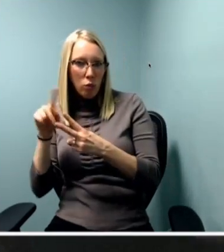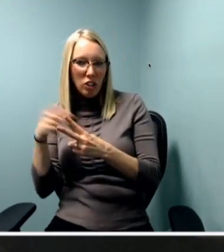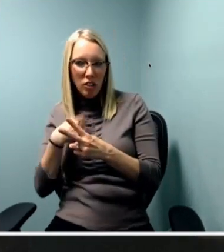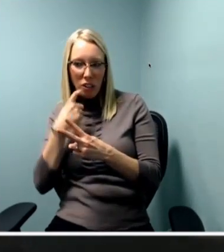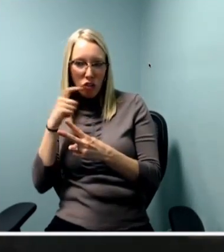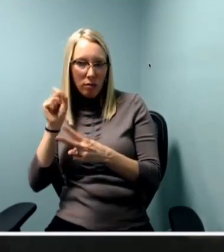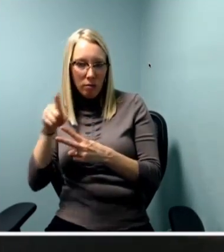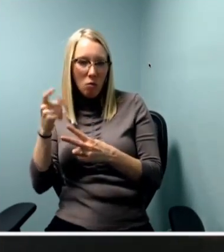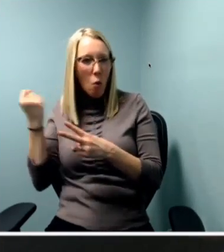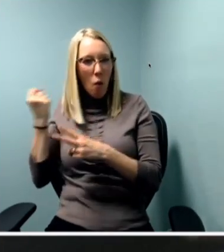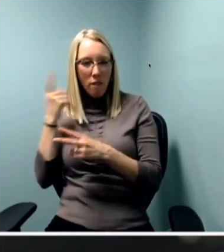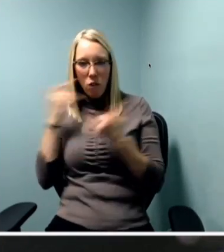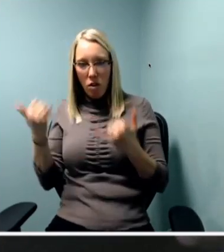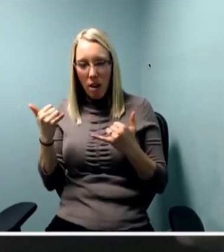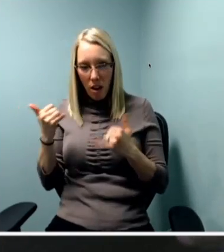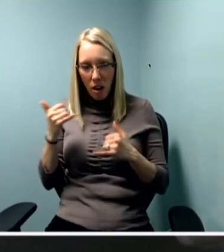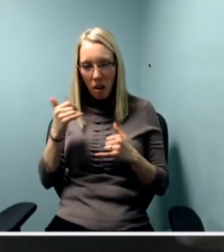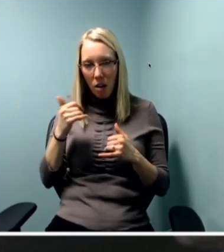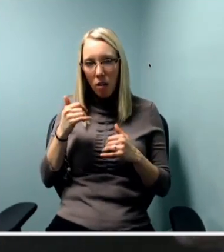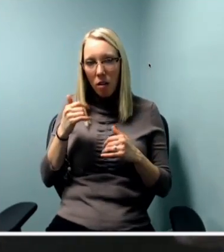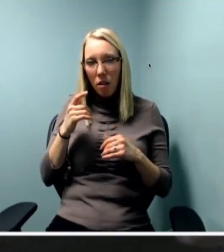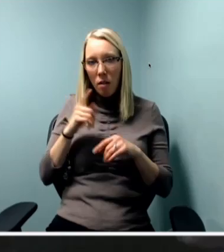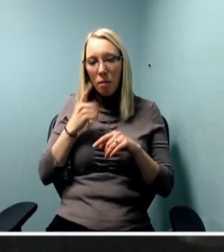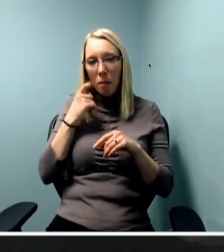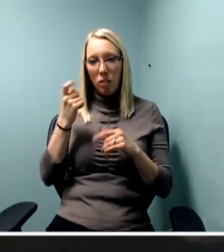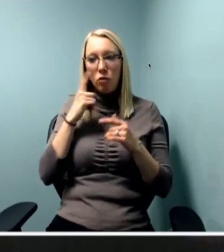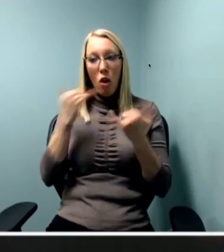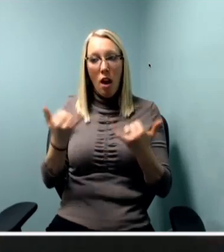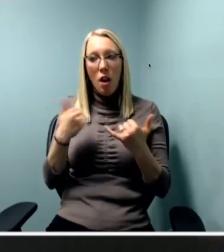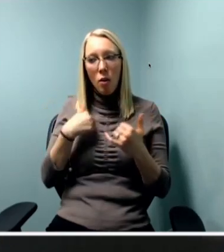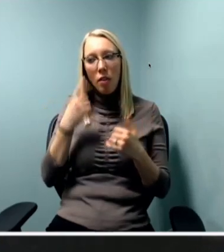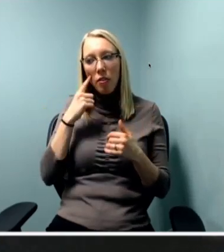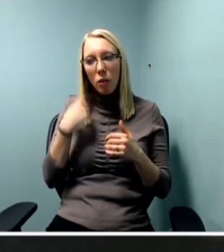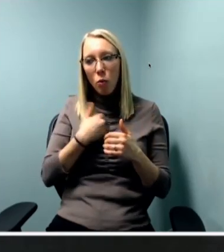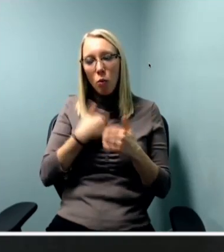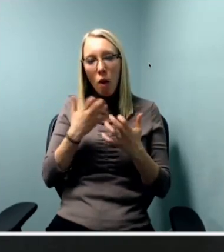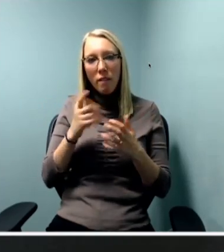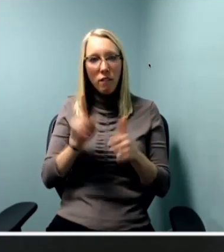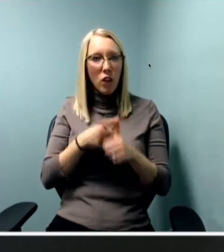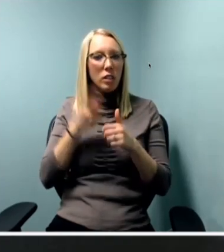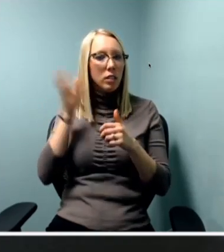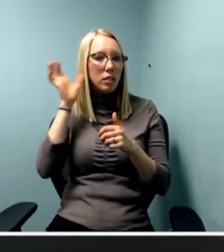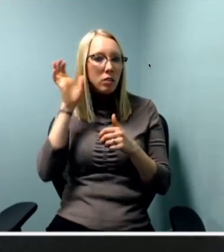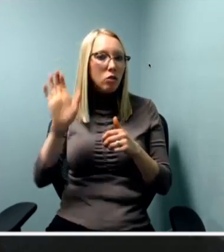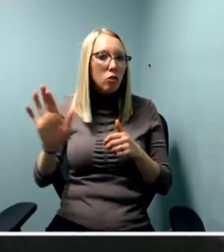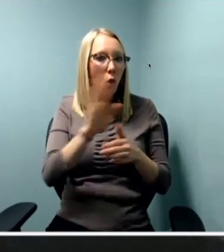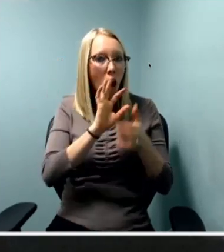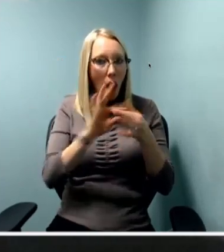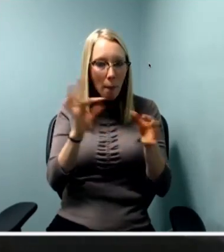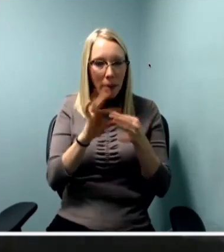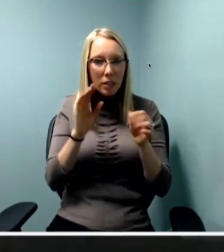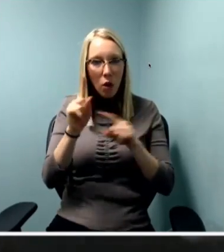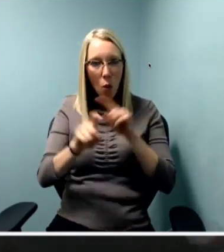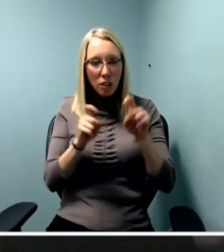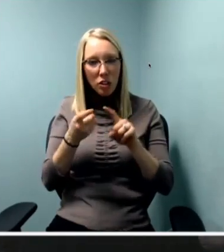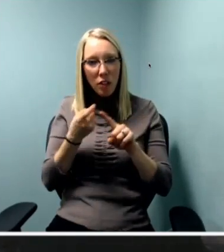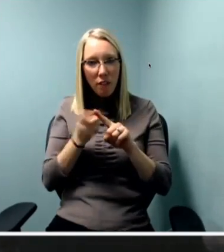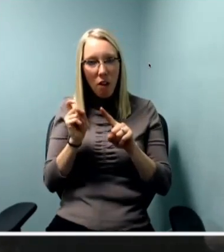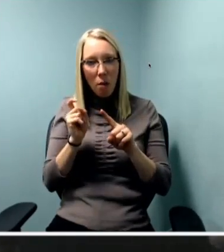because I think we want to hear the comments and questions from-- this is a remarkable group.